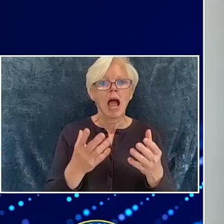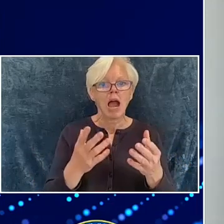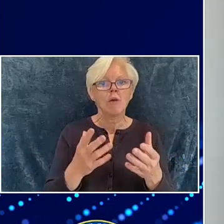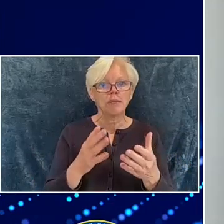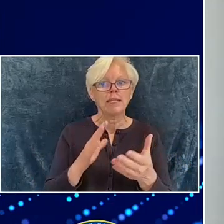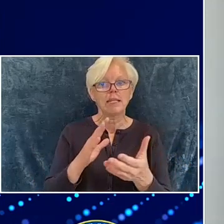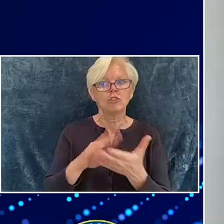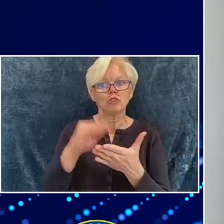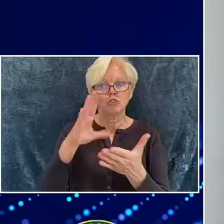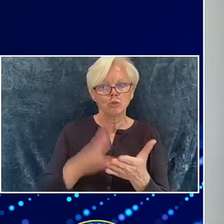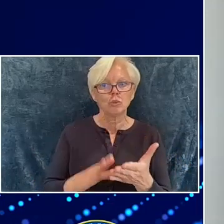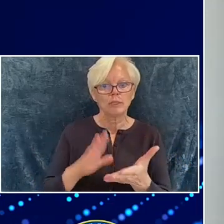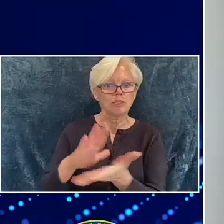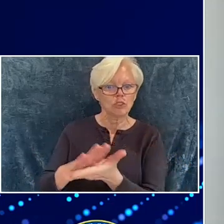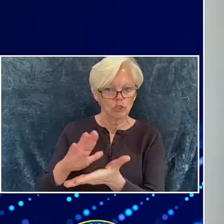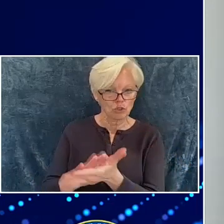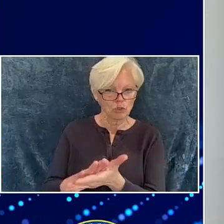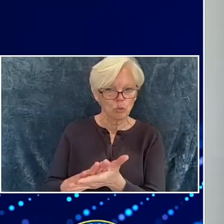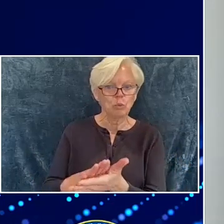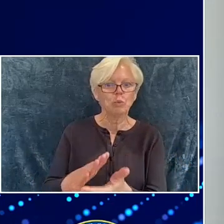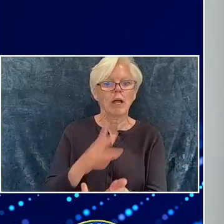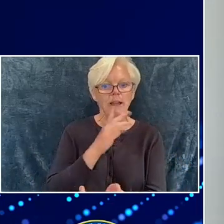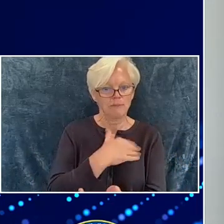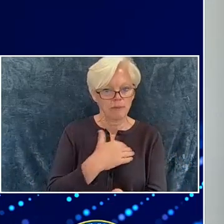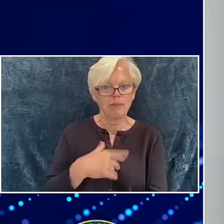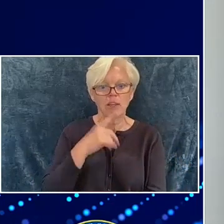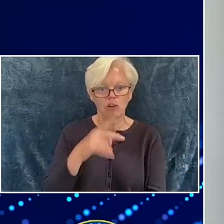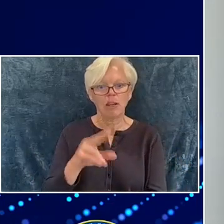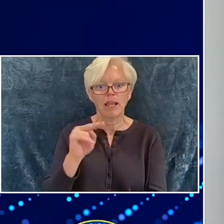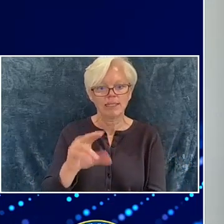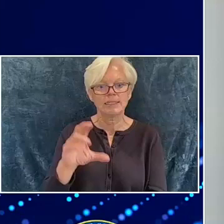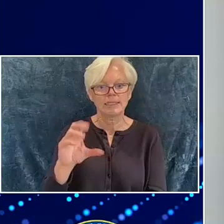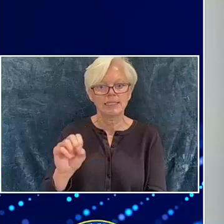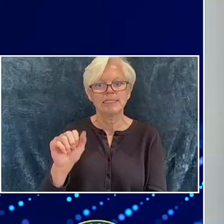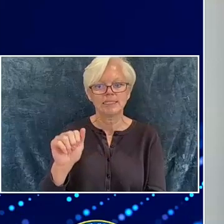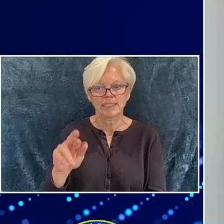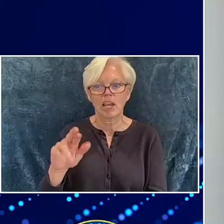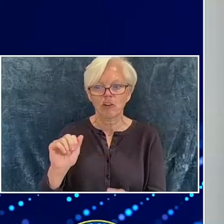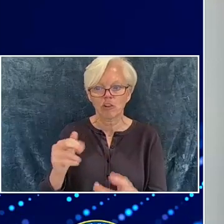that are members of NC-SARA enrolls in each state. The Department's doing some